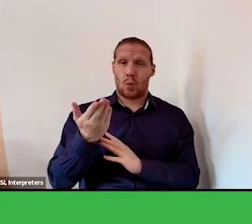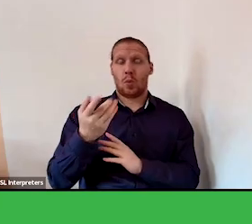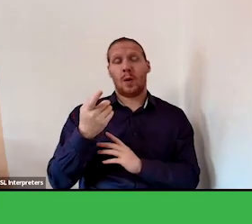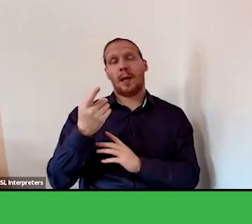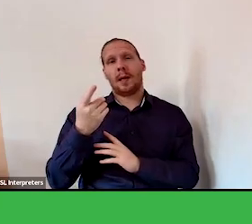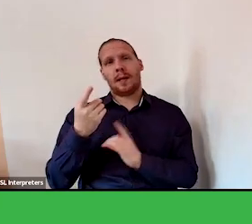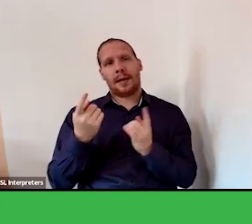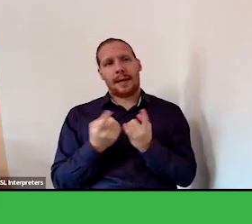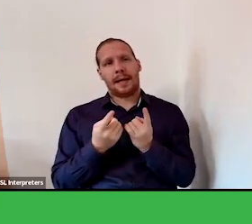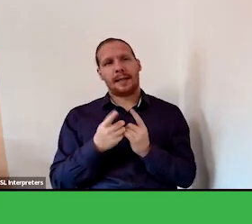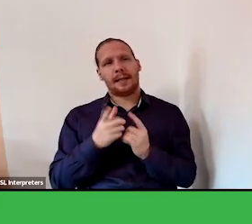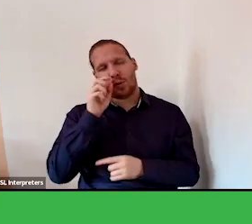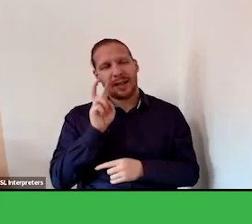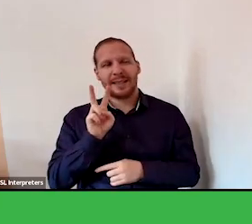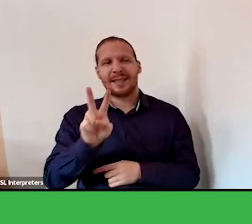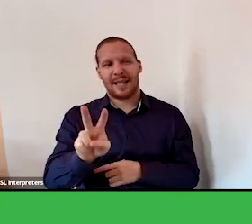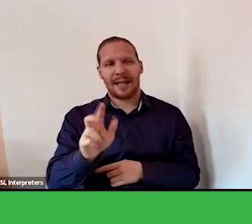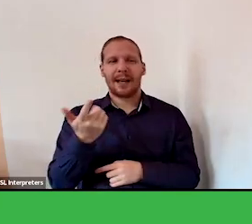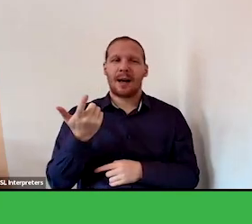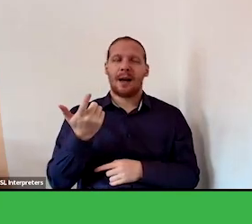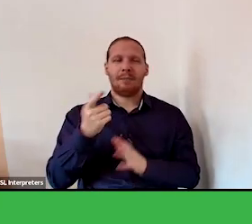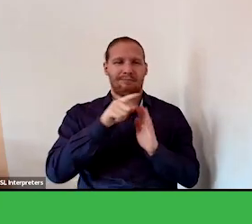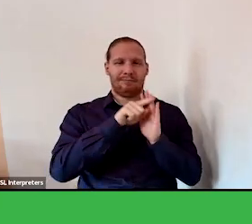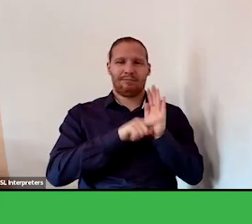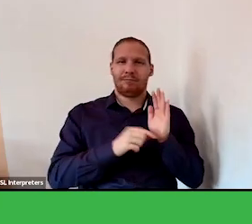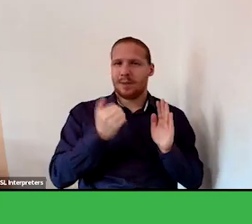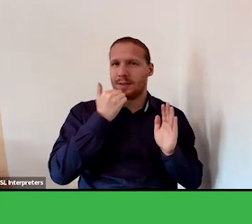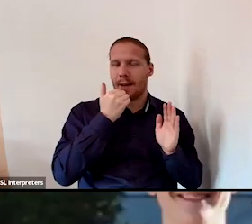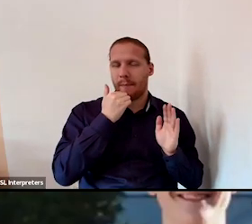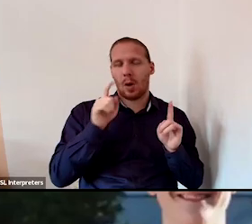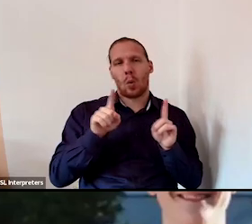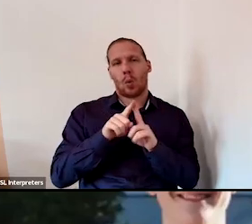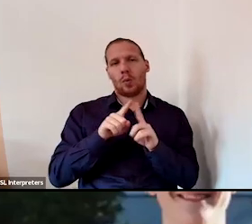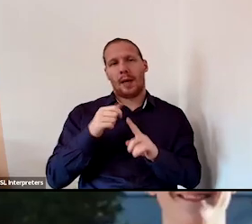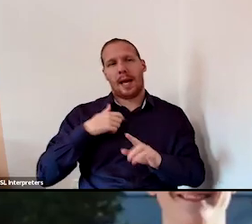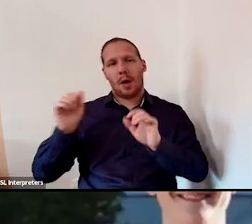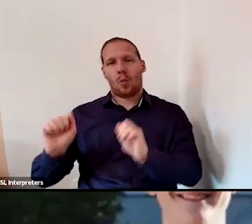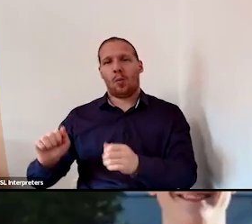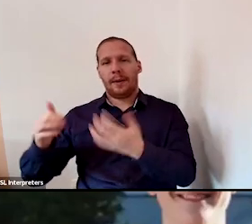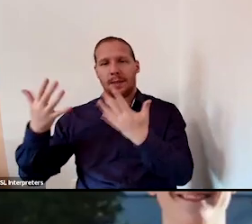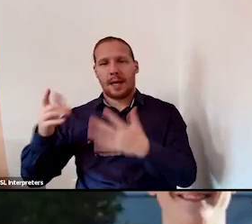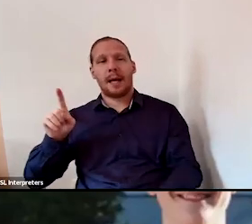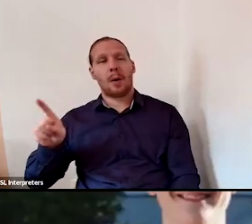as a more comprehensive list available on our website. And also, please, if you need to, feel free to leave at any point.